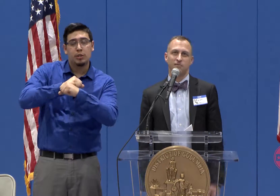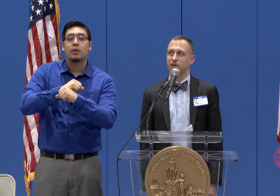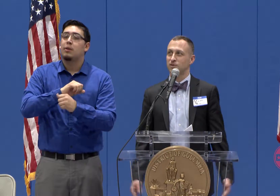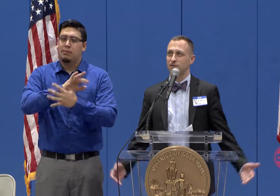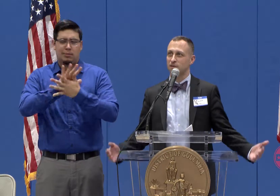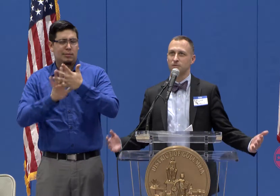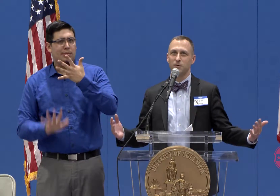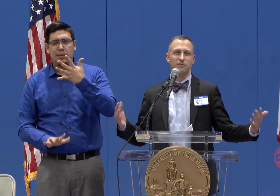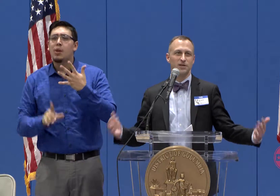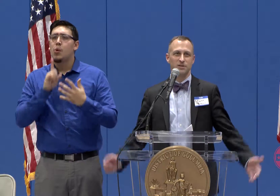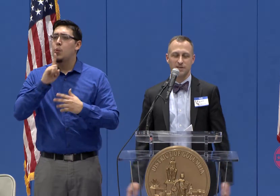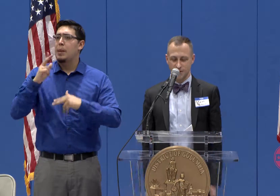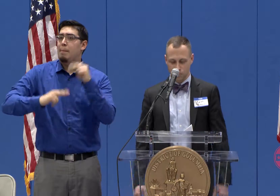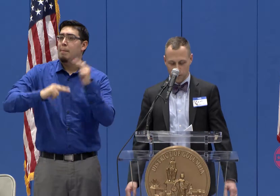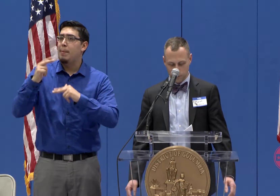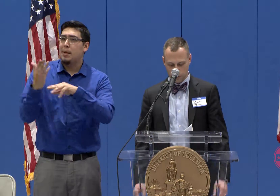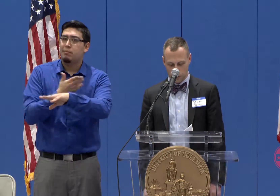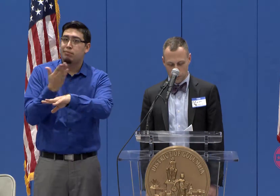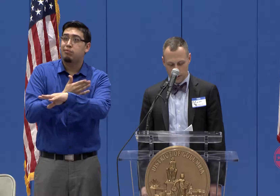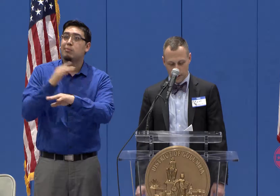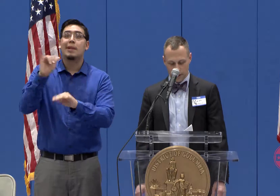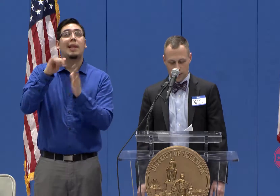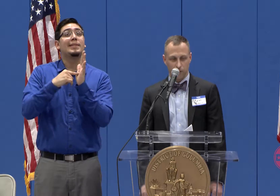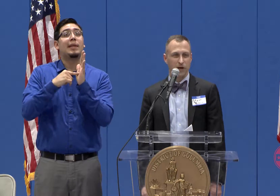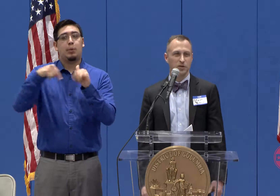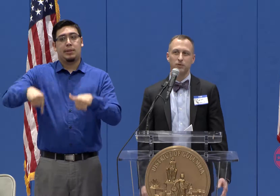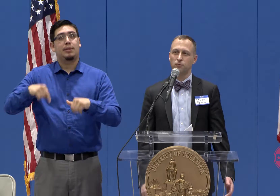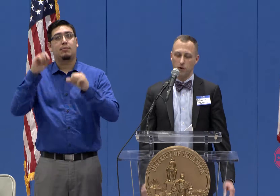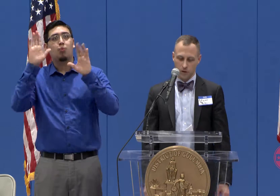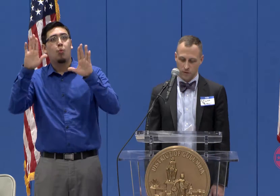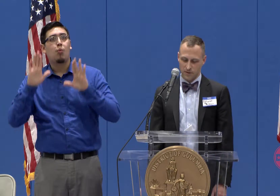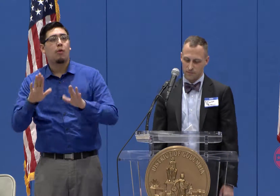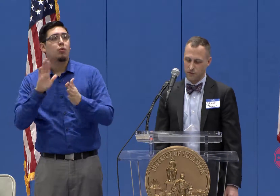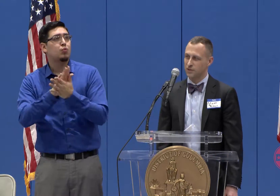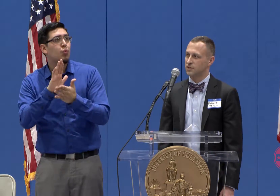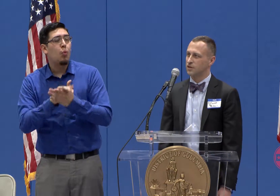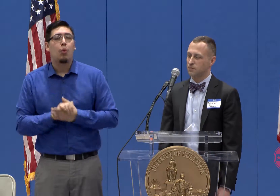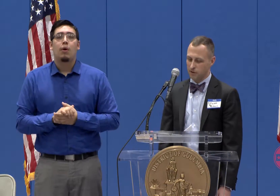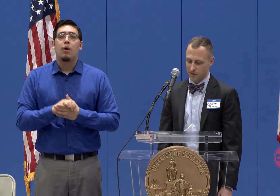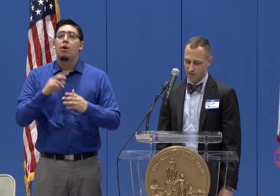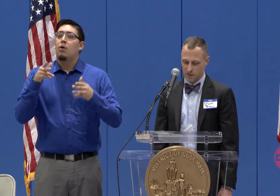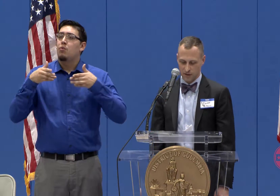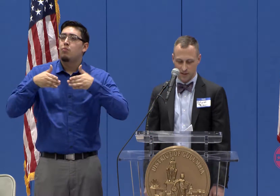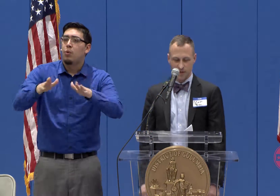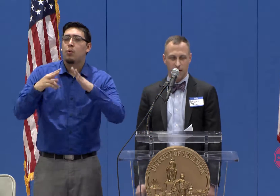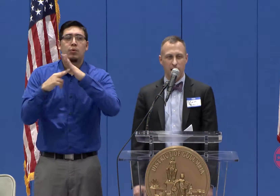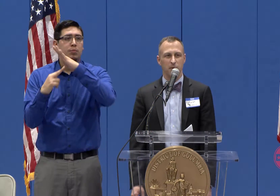OF THINGS LIKE THE RENOVATIONS TO THIS WONDERFUL SCHOOL. WE ALSO BUILD ROADS AND BRIDGES AND COMMUNITY FACILITIES AND WE